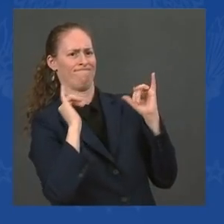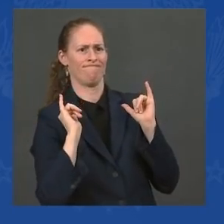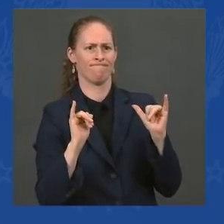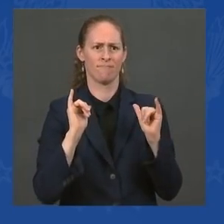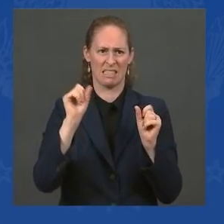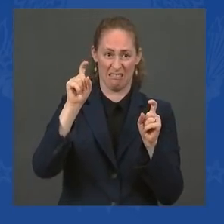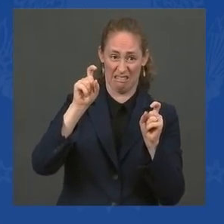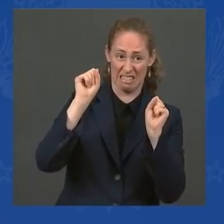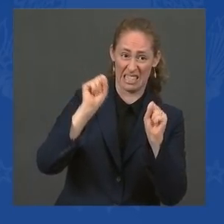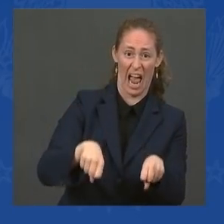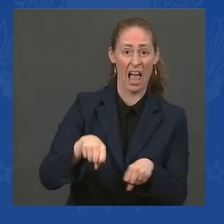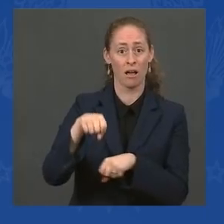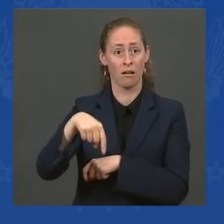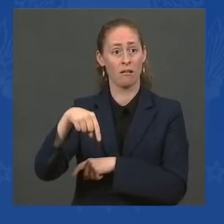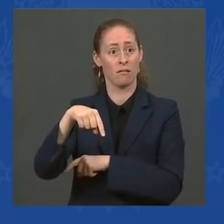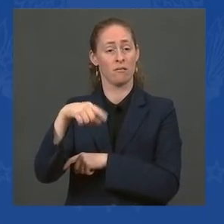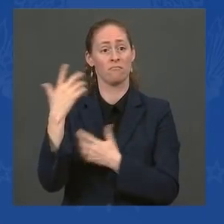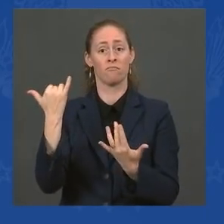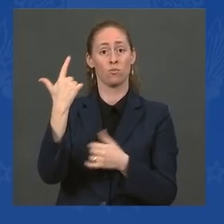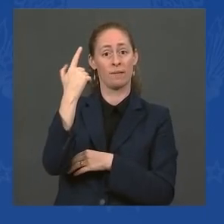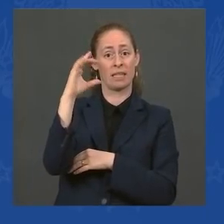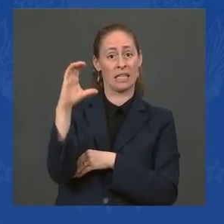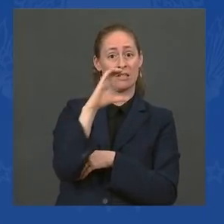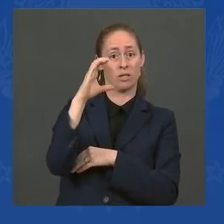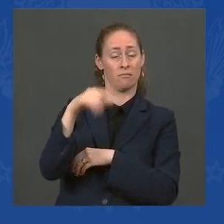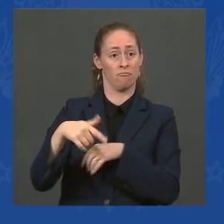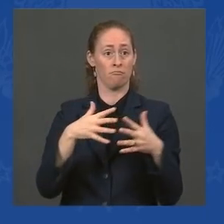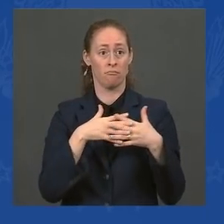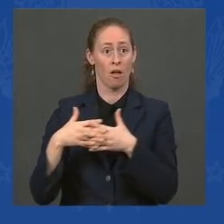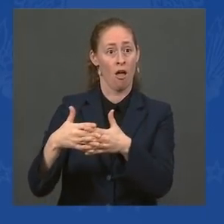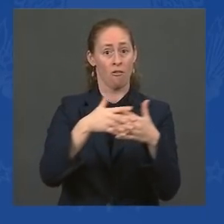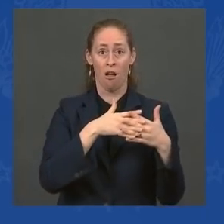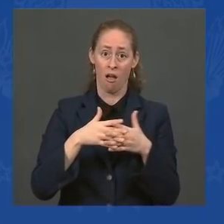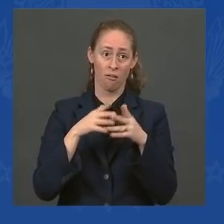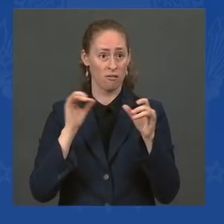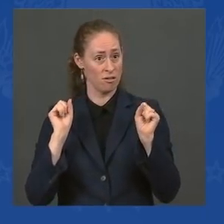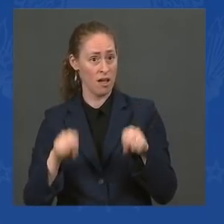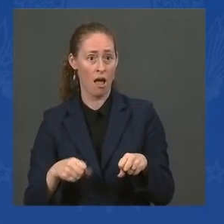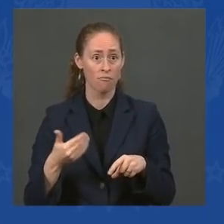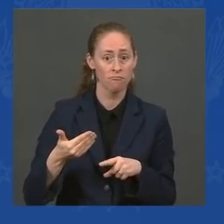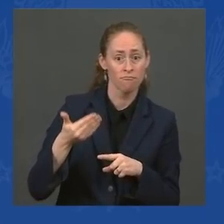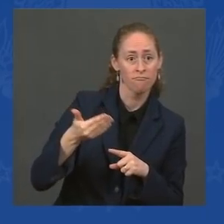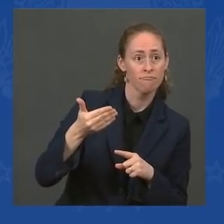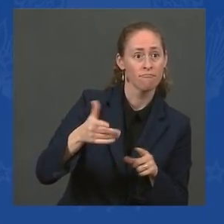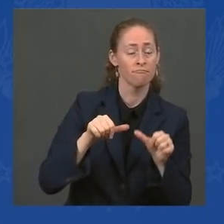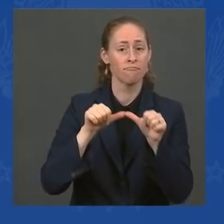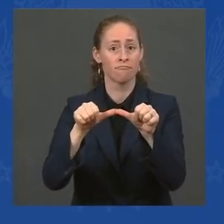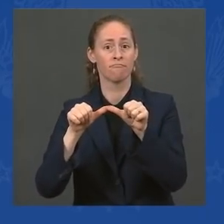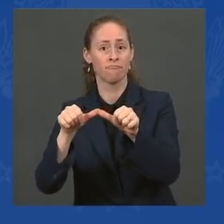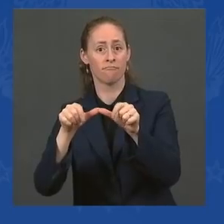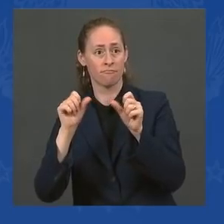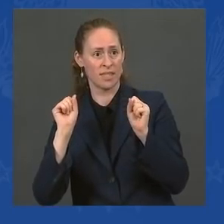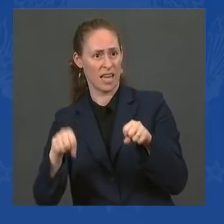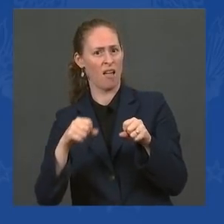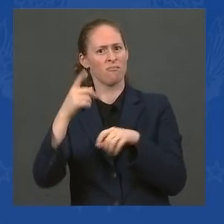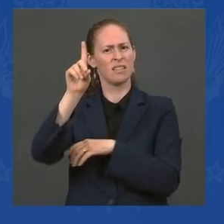in the 21st century -- in the second quarter of the 21st century -- can democracies function with things moving so rapidly.